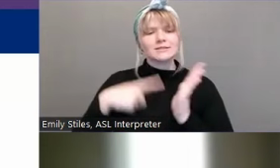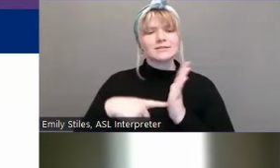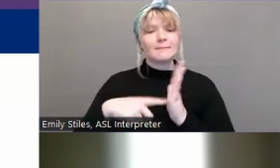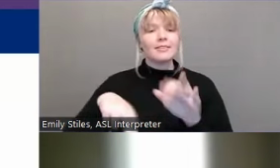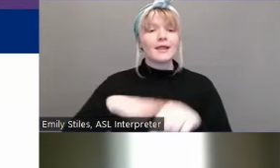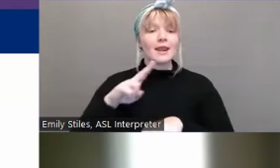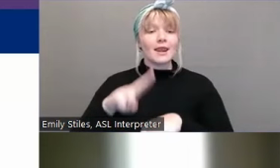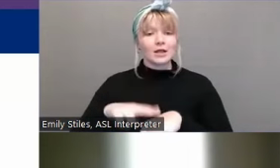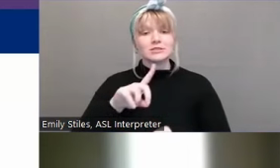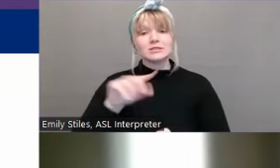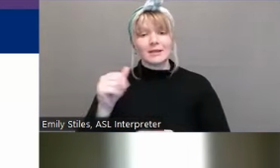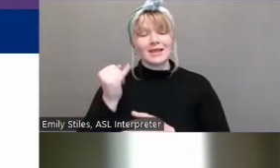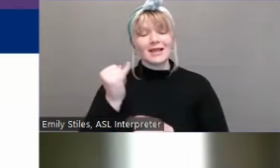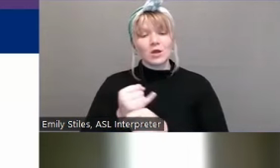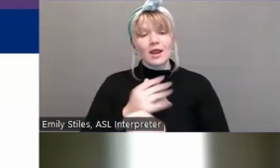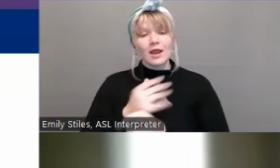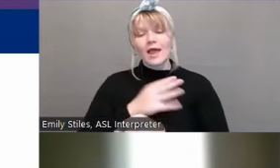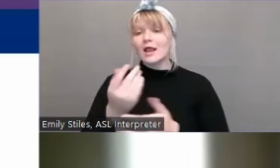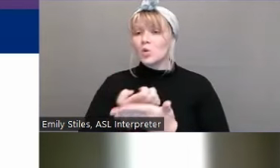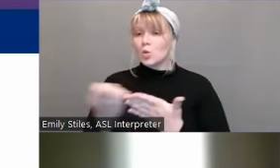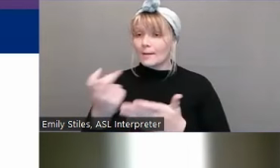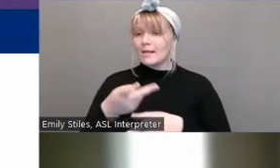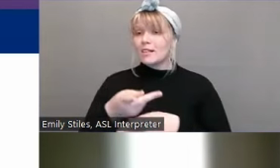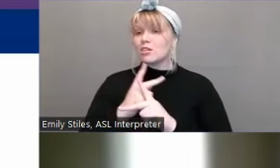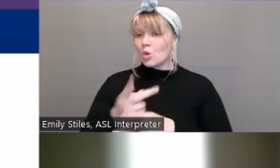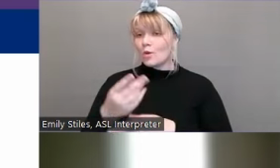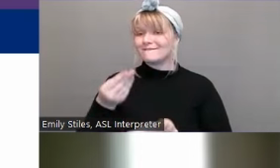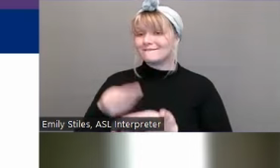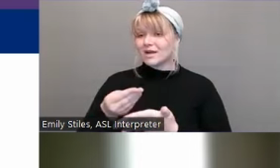And there are various community organizations that we can refer people to as well.